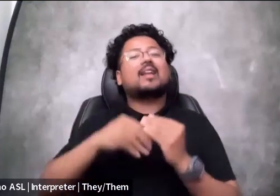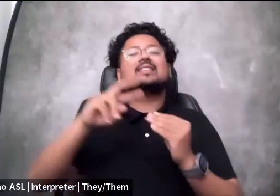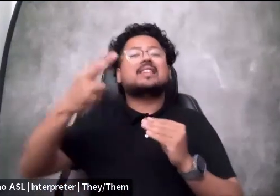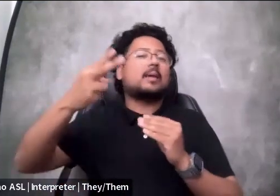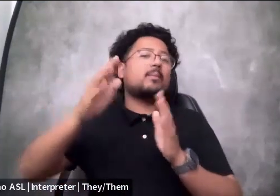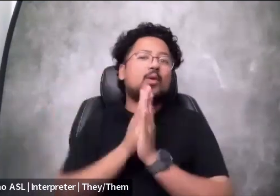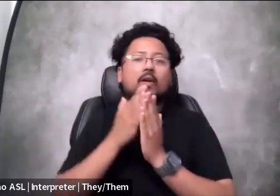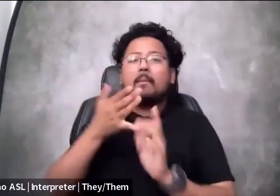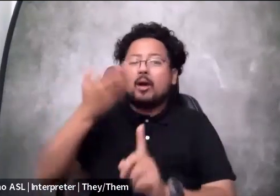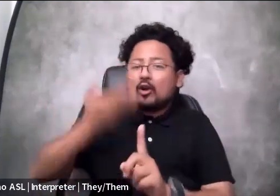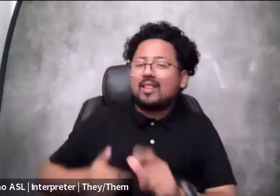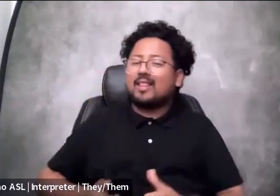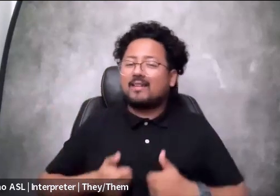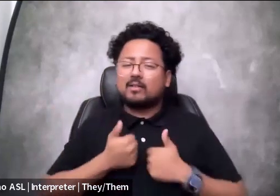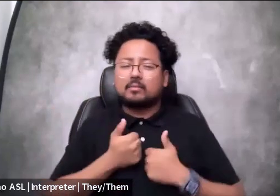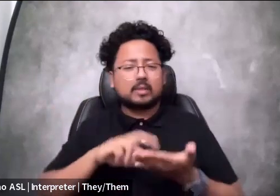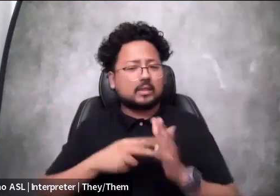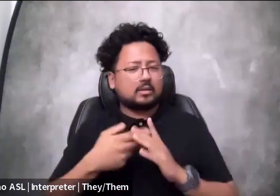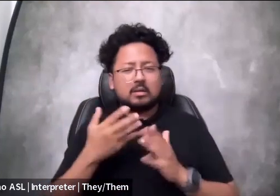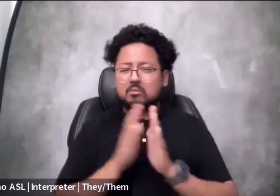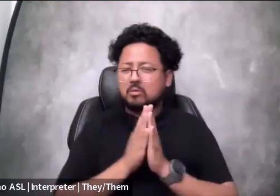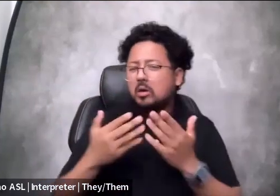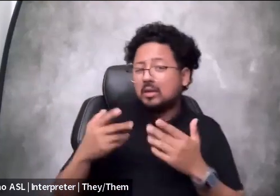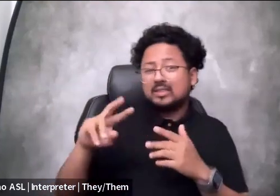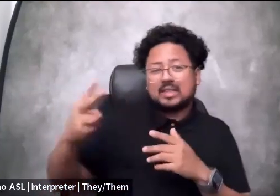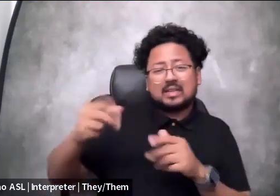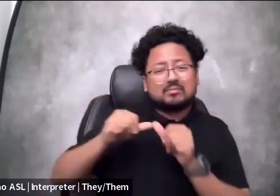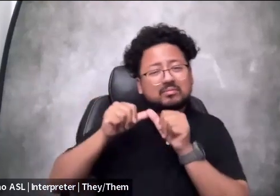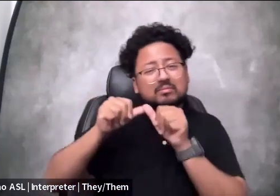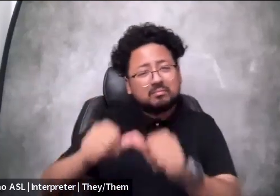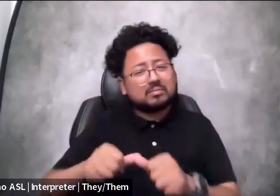because a book requires conflict and I don't want Melissa to ever have that much conflict again.